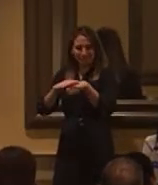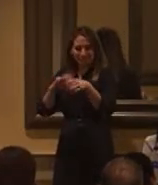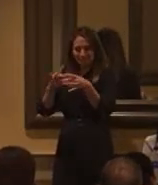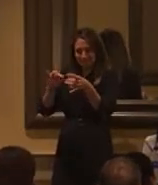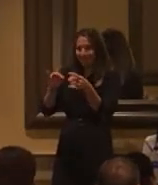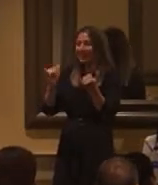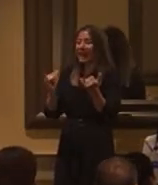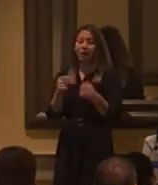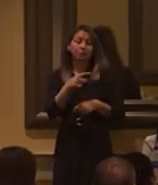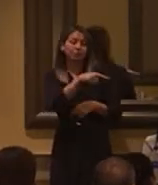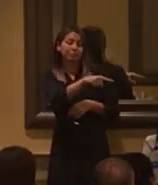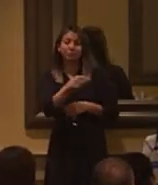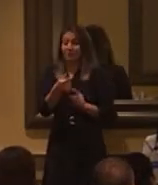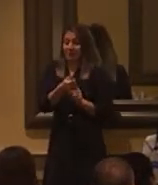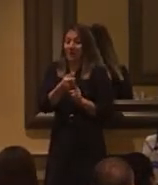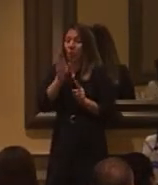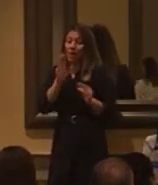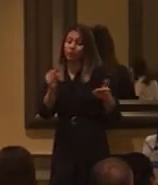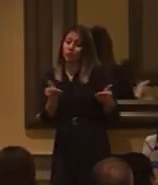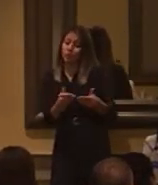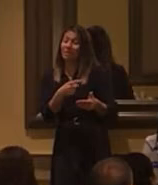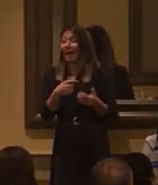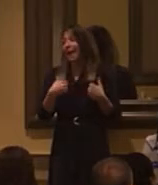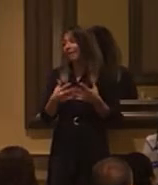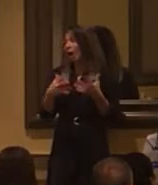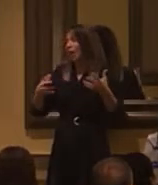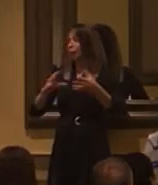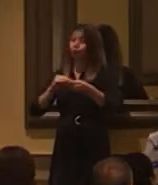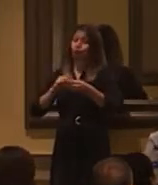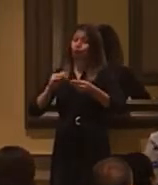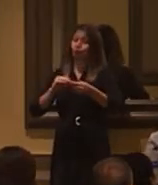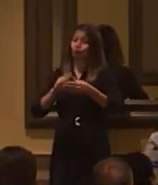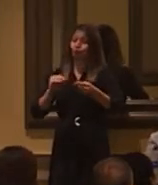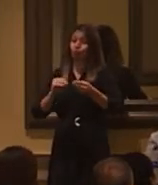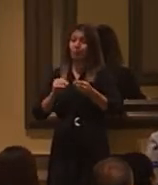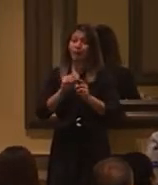because they have a lot to say individually and together as a group.